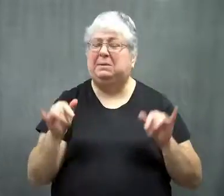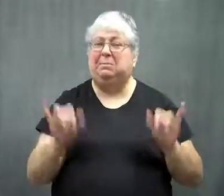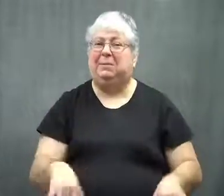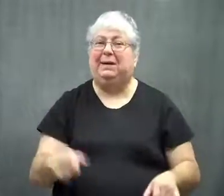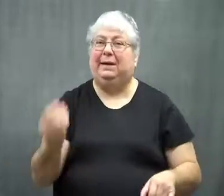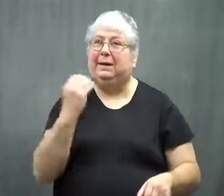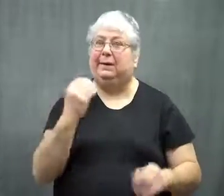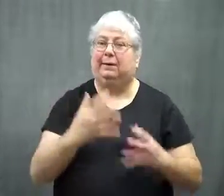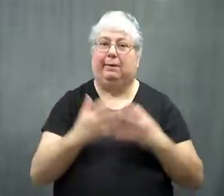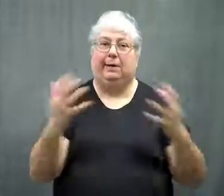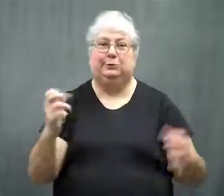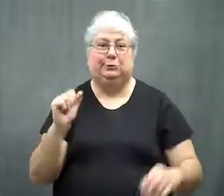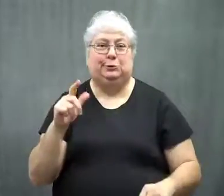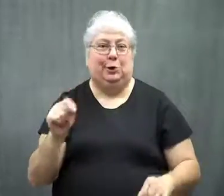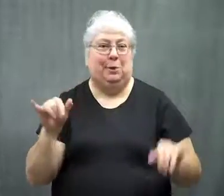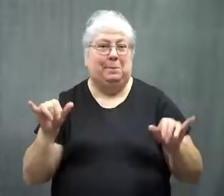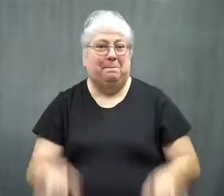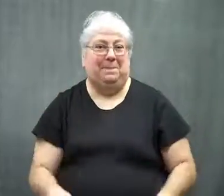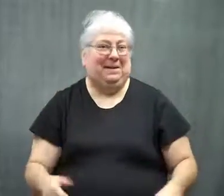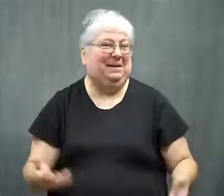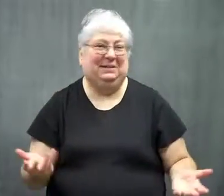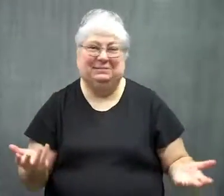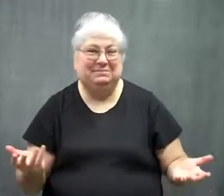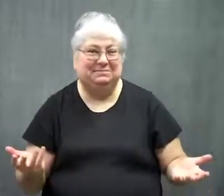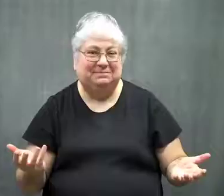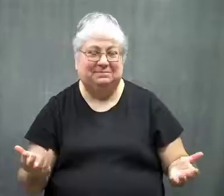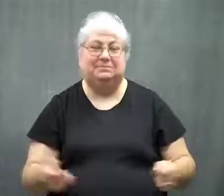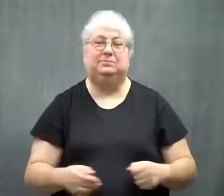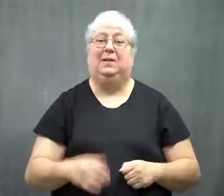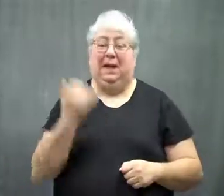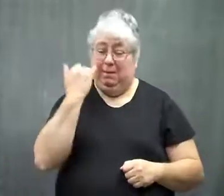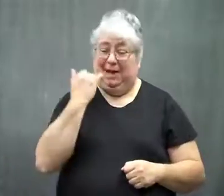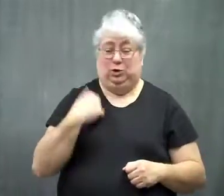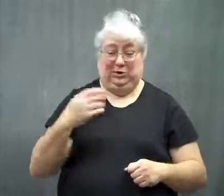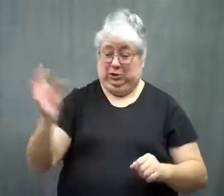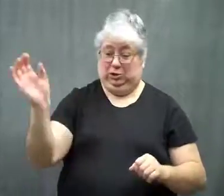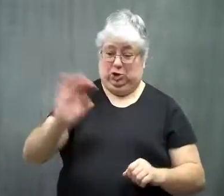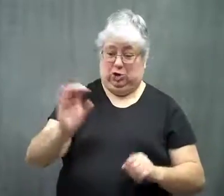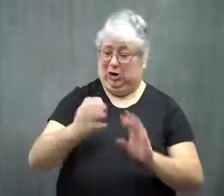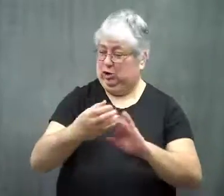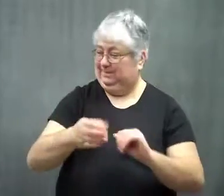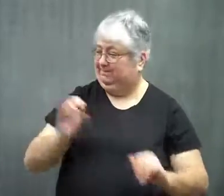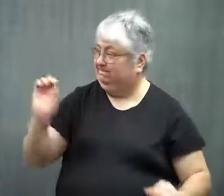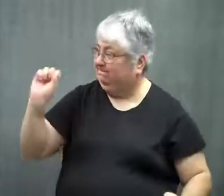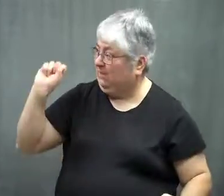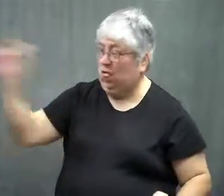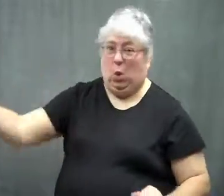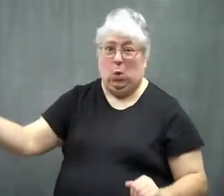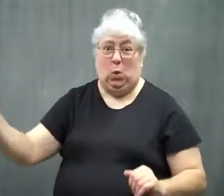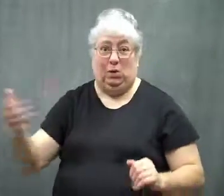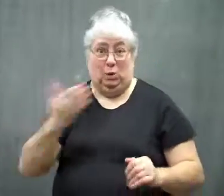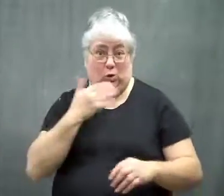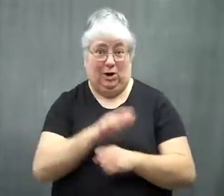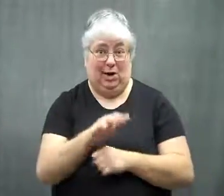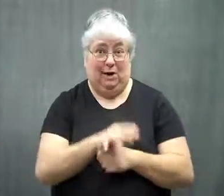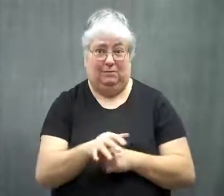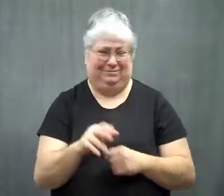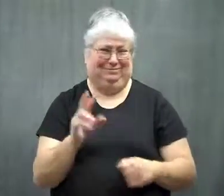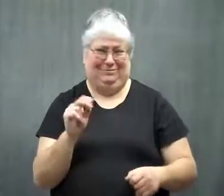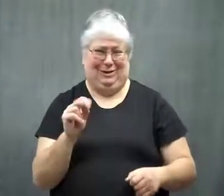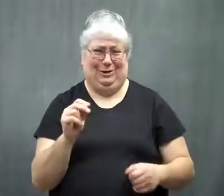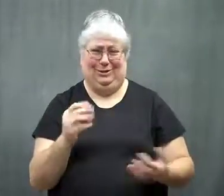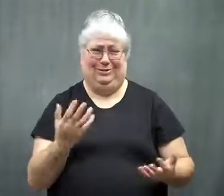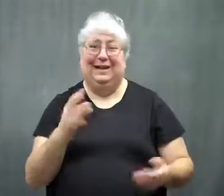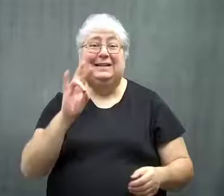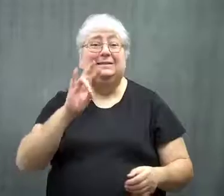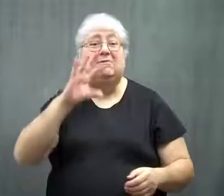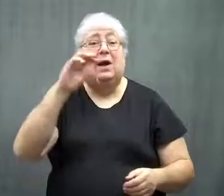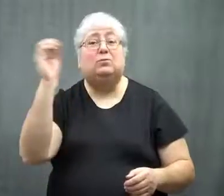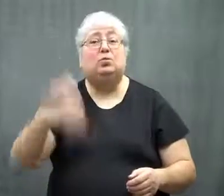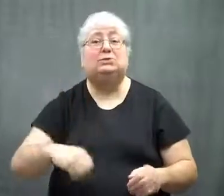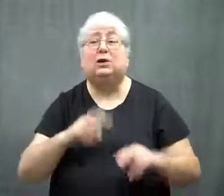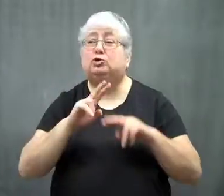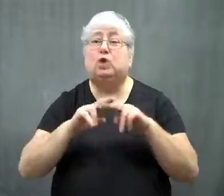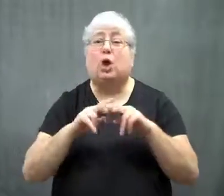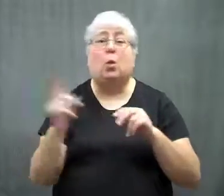But they still eat a lot of salt. Throwing away your salt shaker wouldn't be enough.